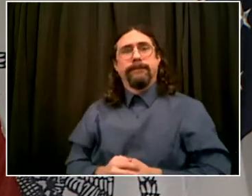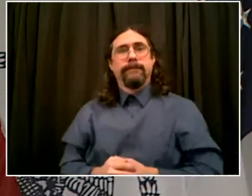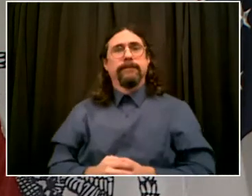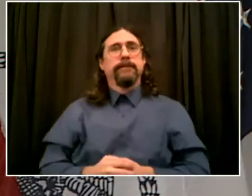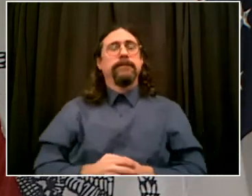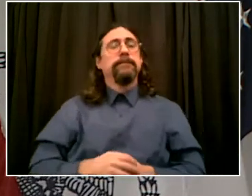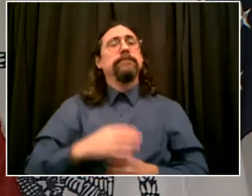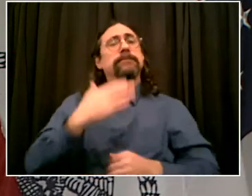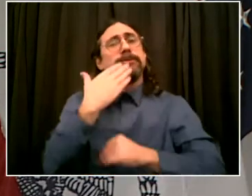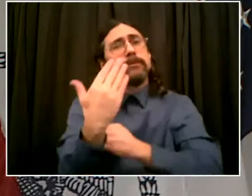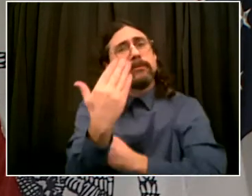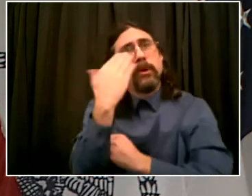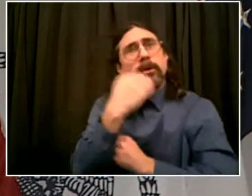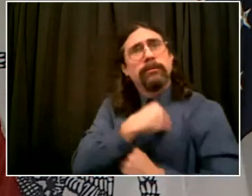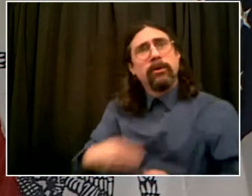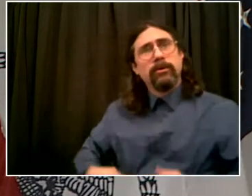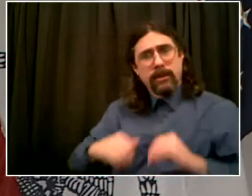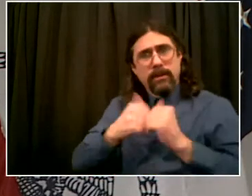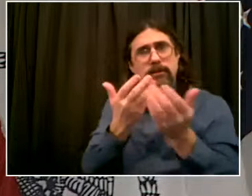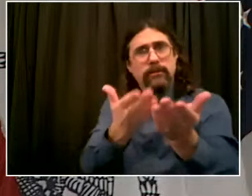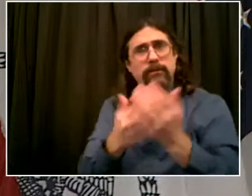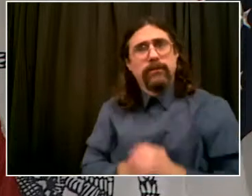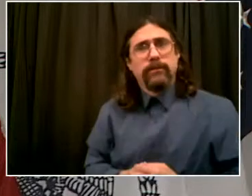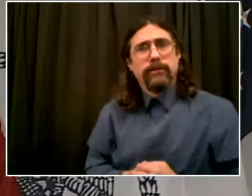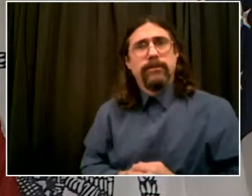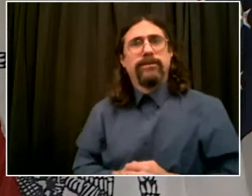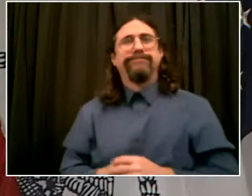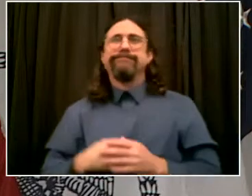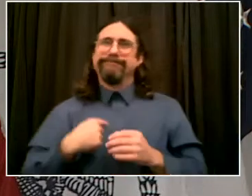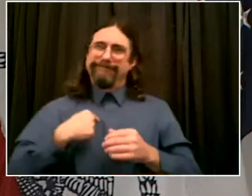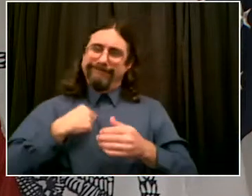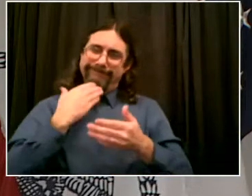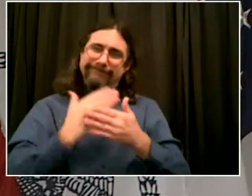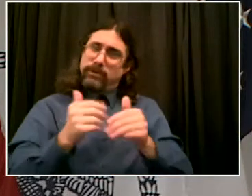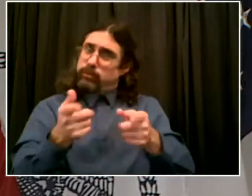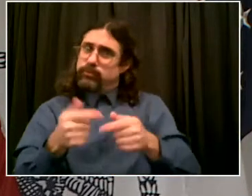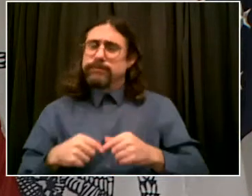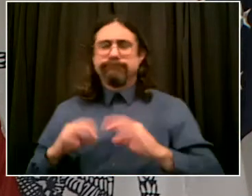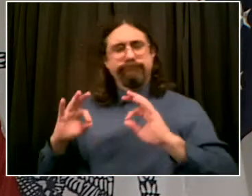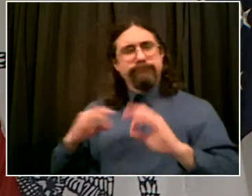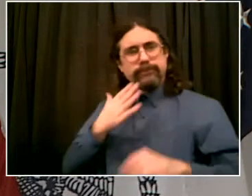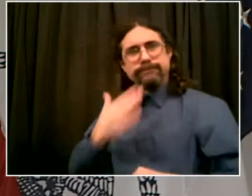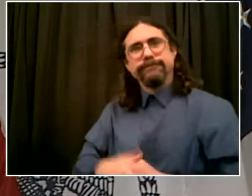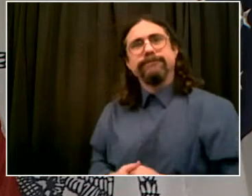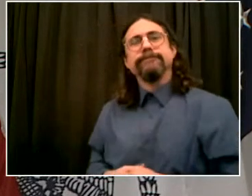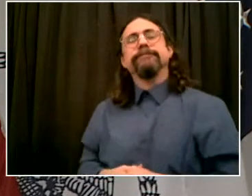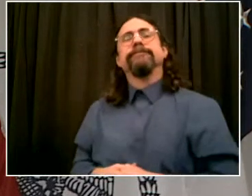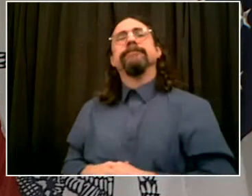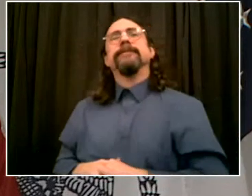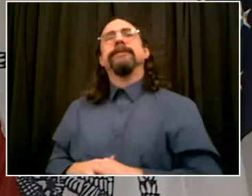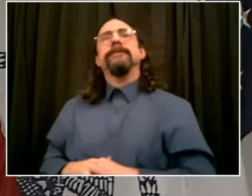NEW YORK ONE. Reporter: GOOD MORNING MR. MAYOR, HOW ARE YOU?